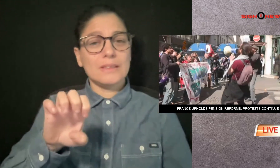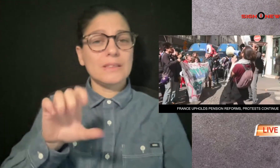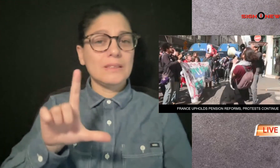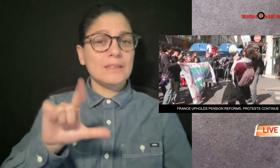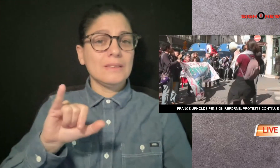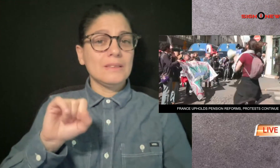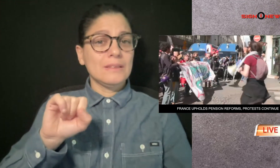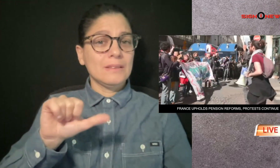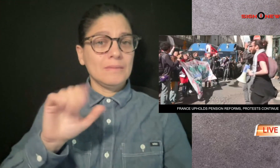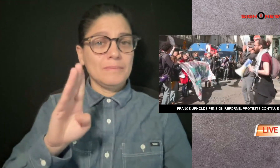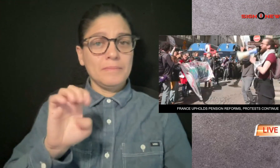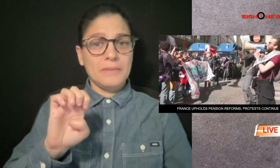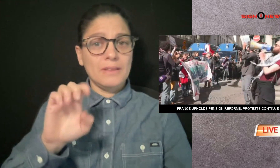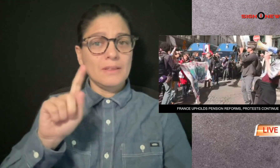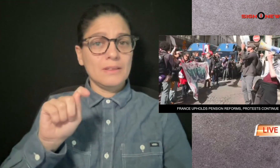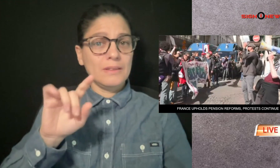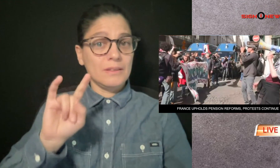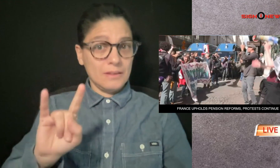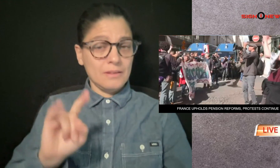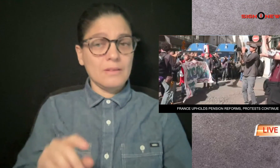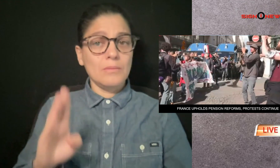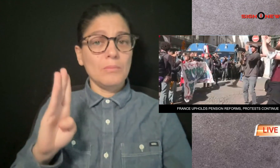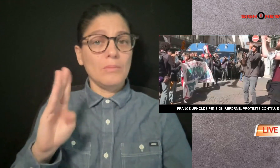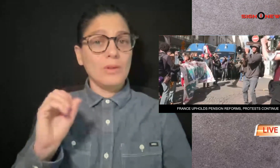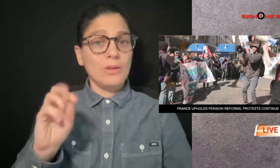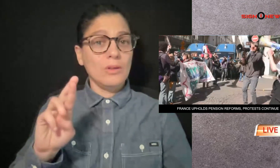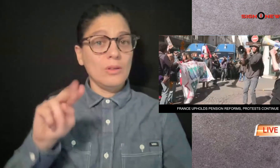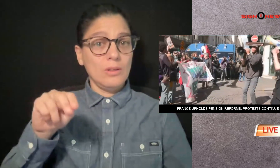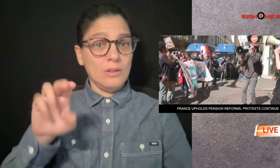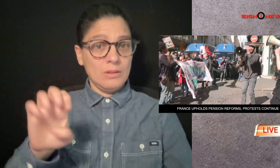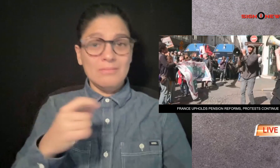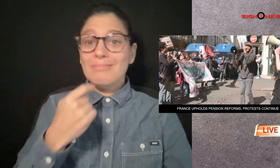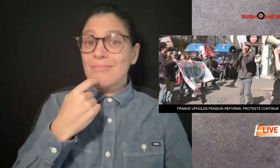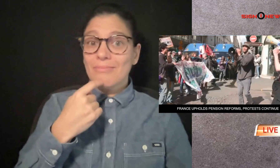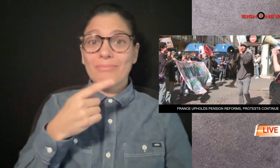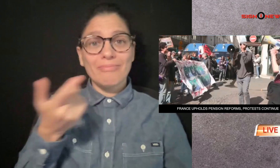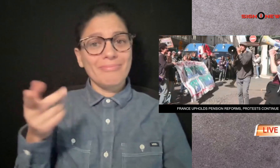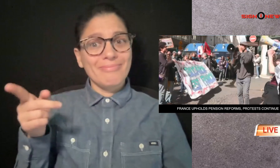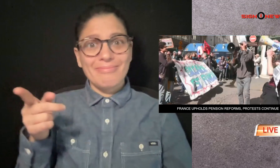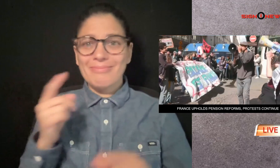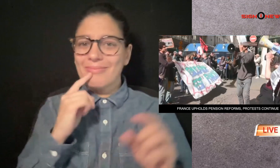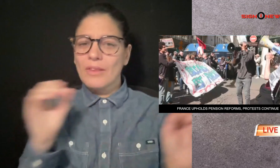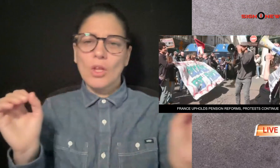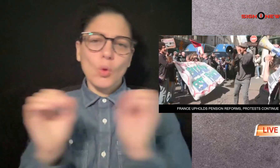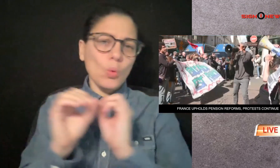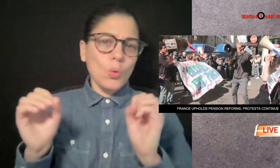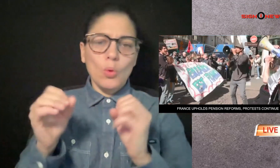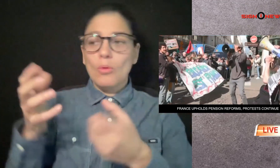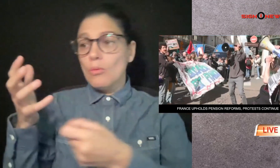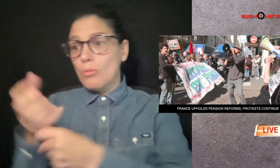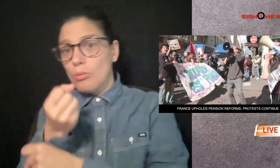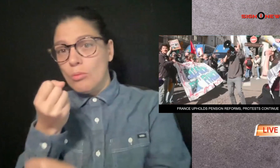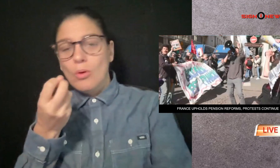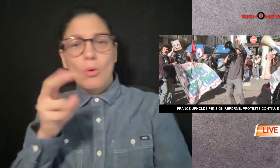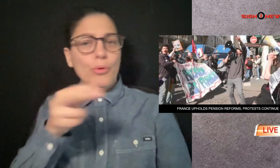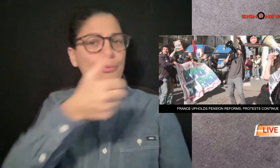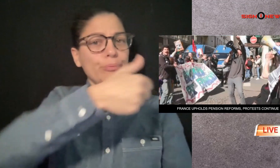3 but it doesn't appear the Council will change its mind Prime Minister Elisabeth Borne says